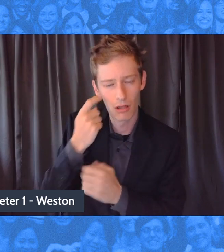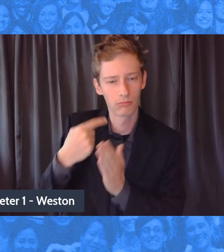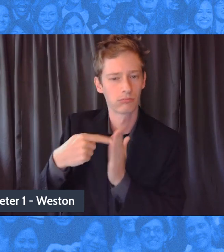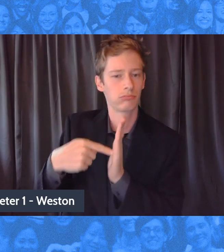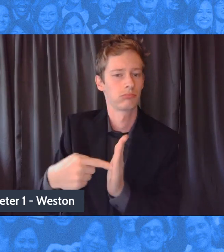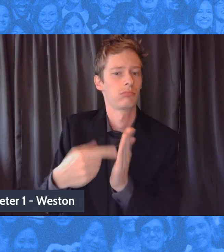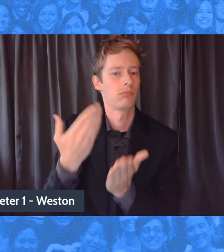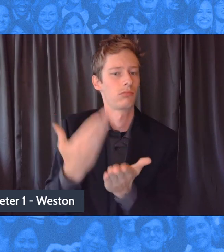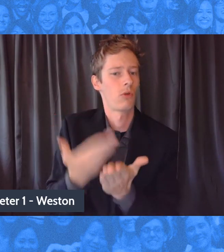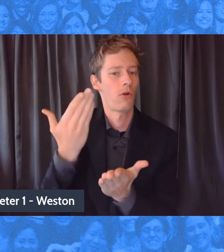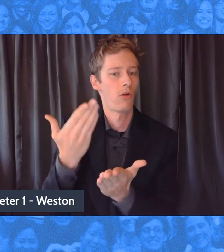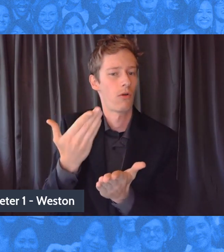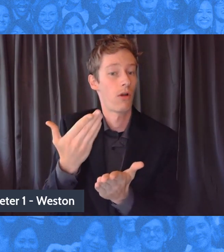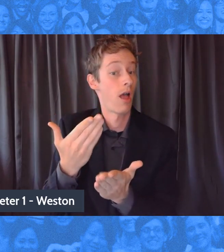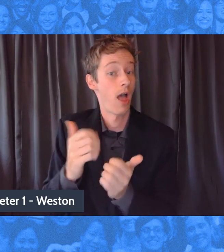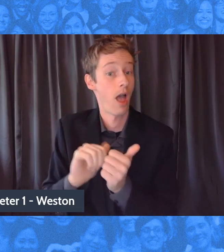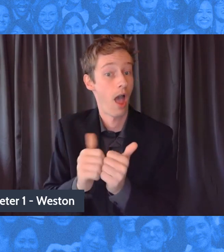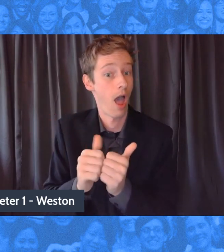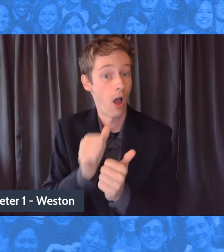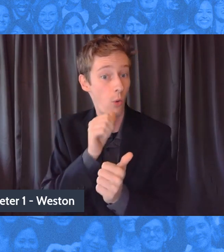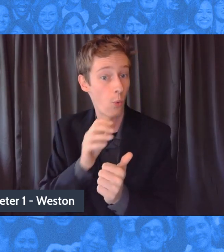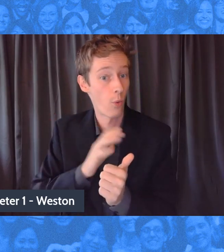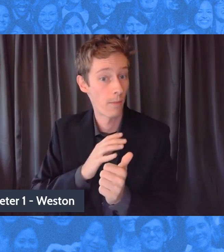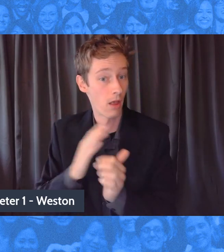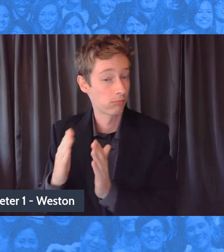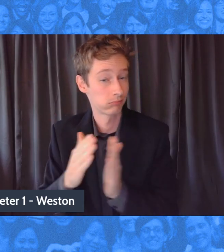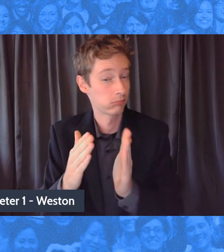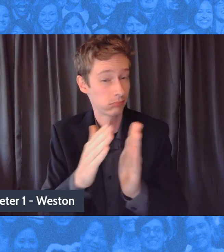for us women in this election